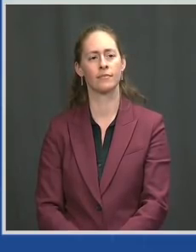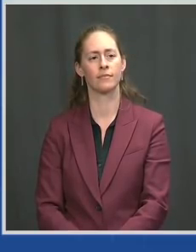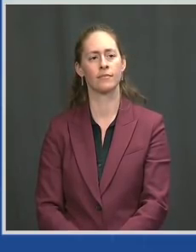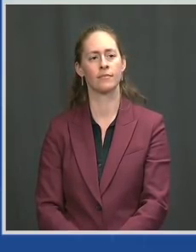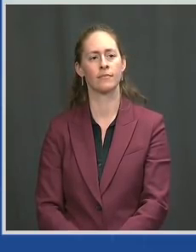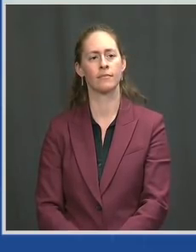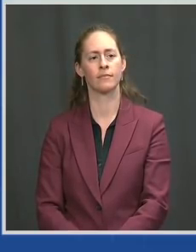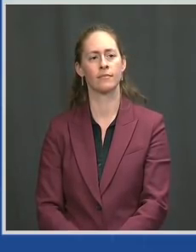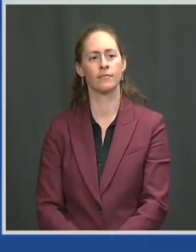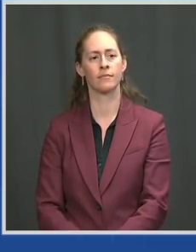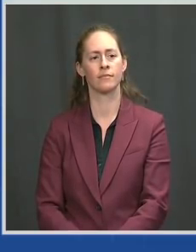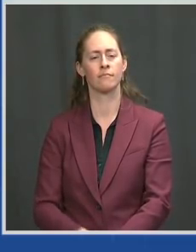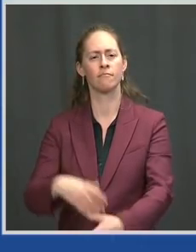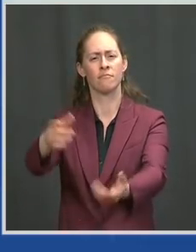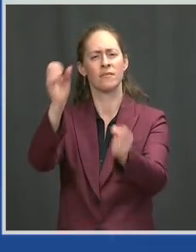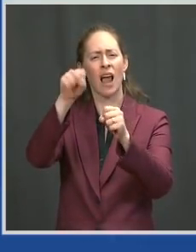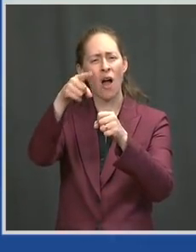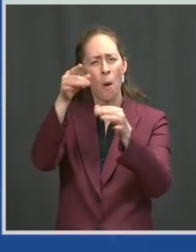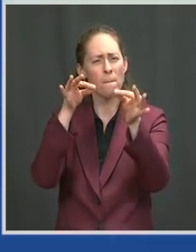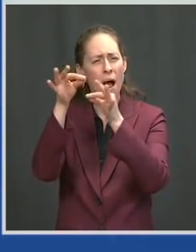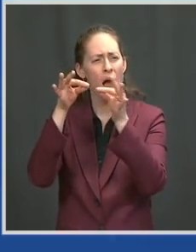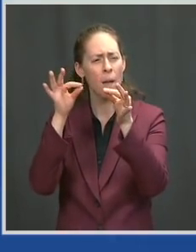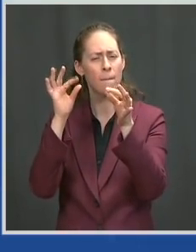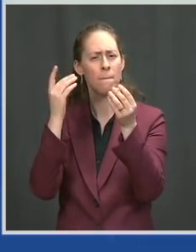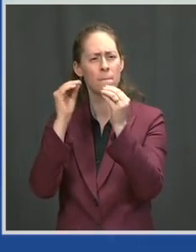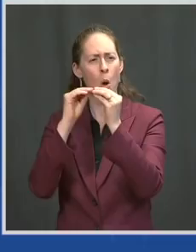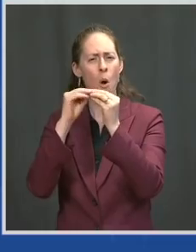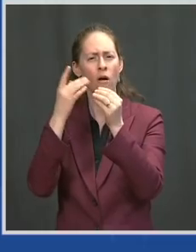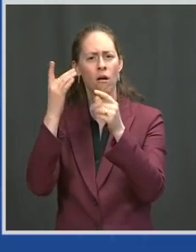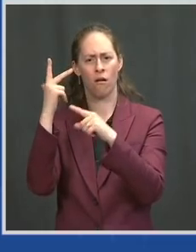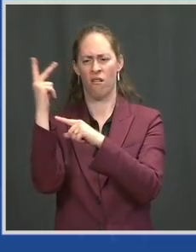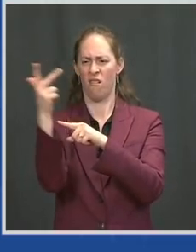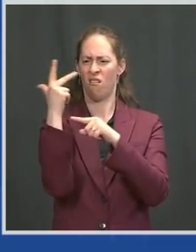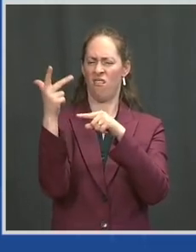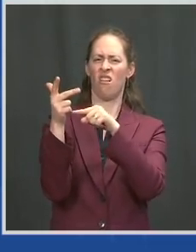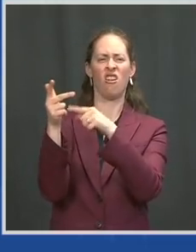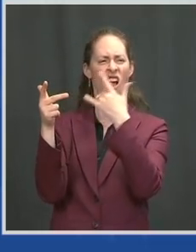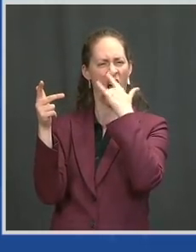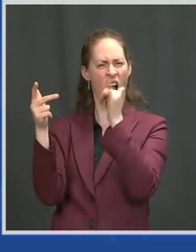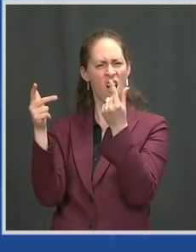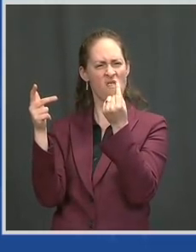I mean, are you driving around in a -- with docs in a pickup truck or are you --